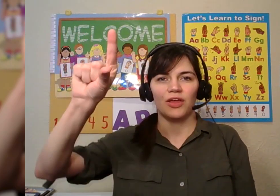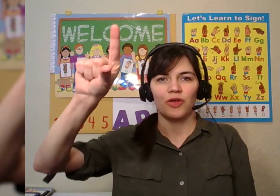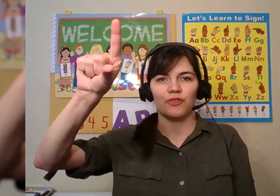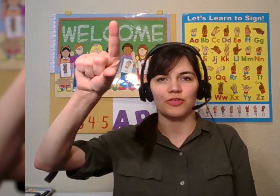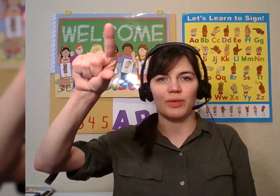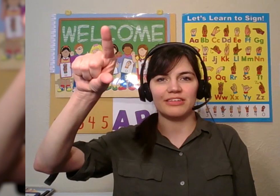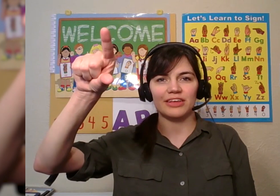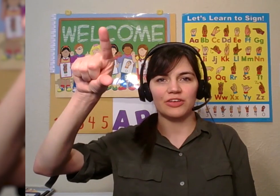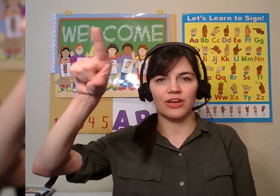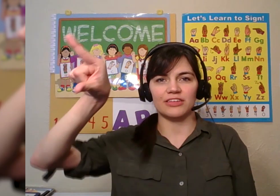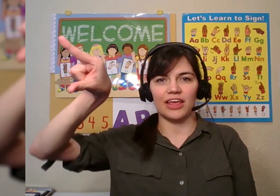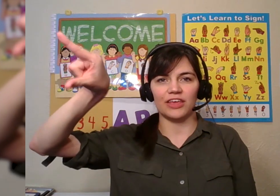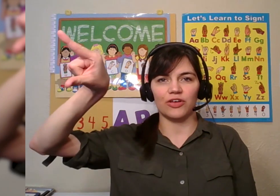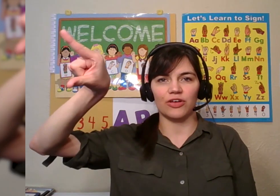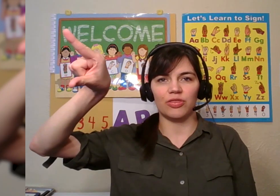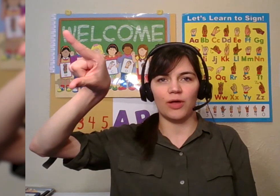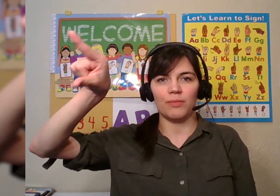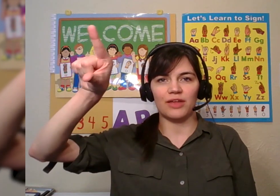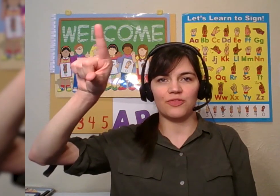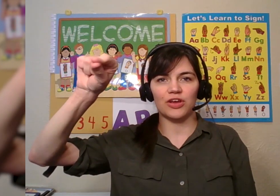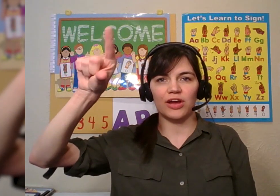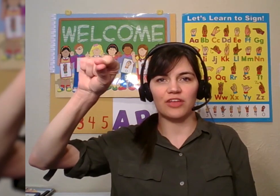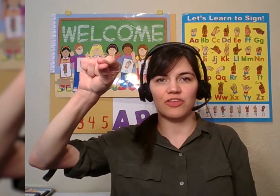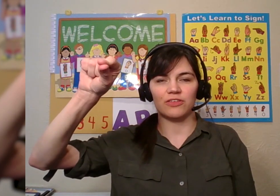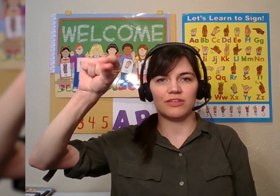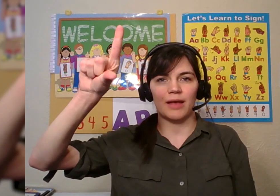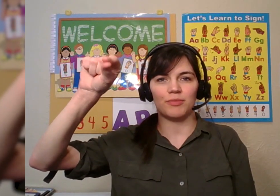For twenty, you're gonna take your thumb and finger and just tap them together